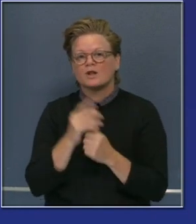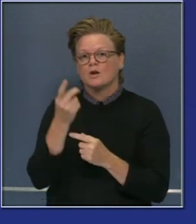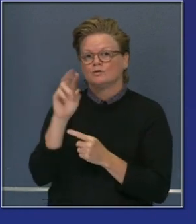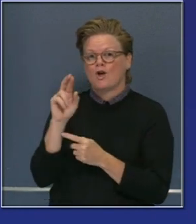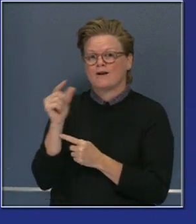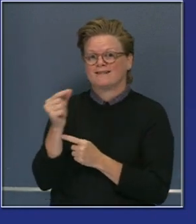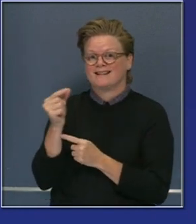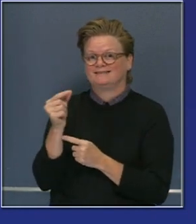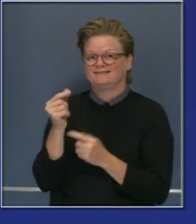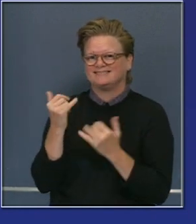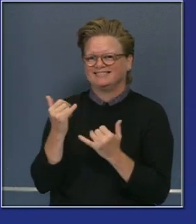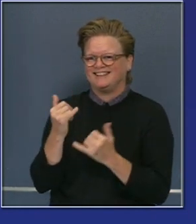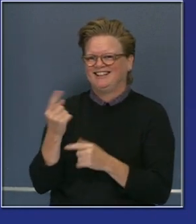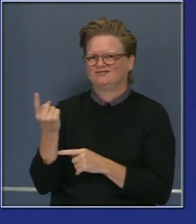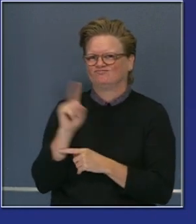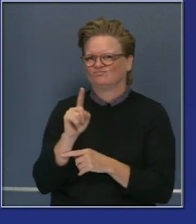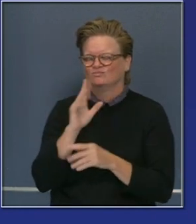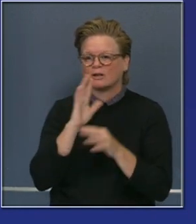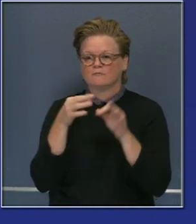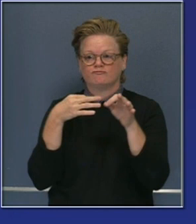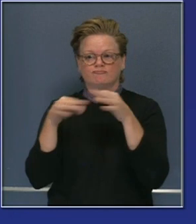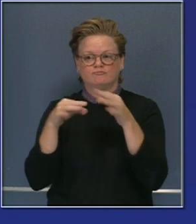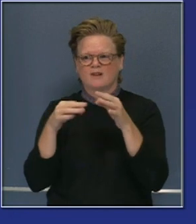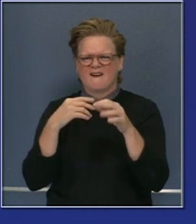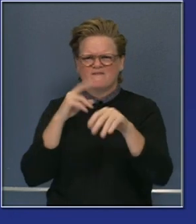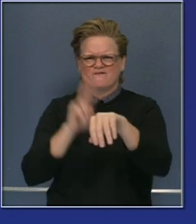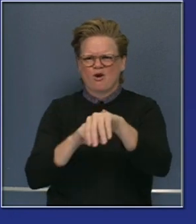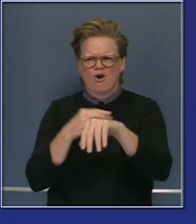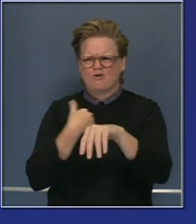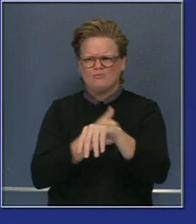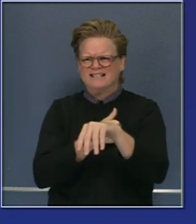BRIEF MOMENT WILL COME UP AND TALK ABOUT THIS EMERGENCY BRAKE BECAASE WE ARE NOT COMPLETELY